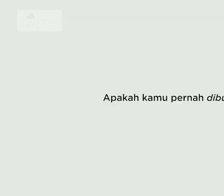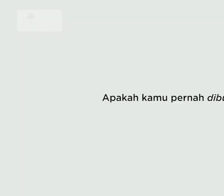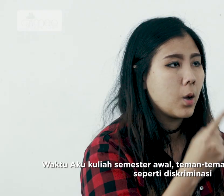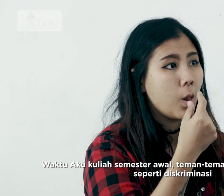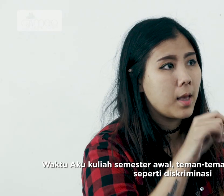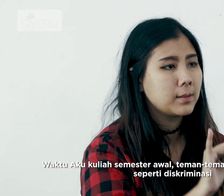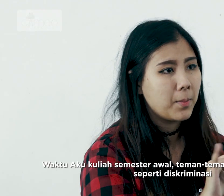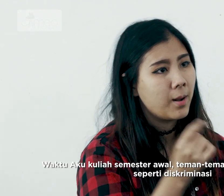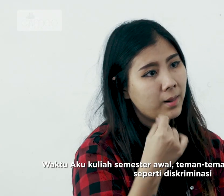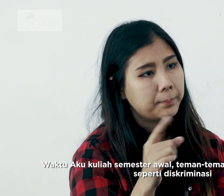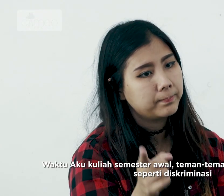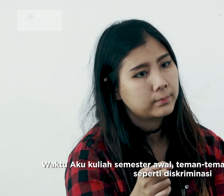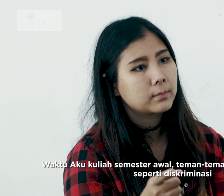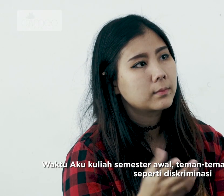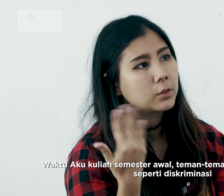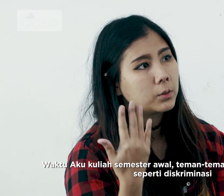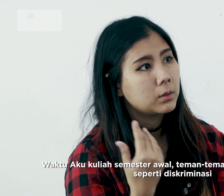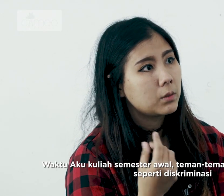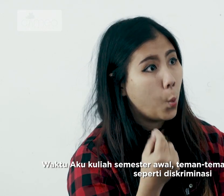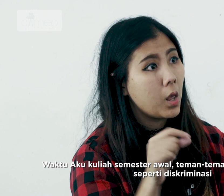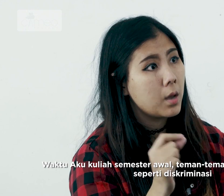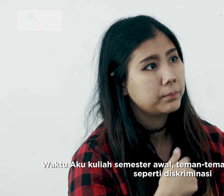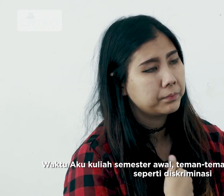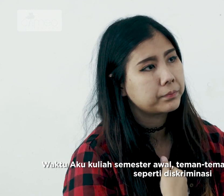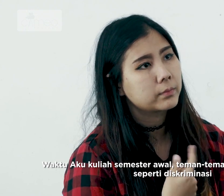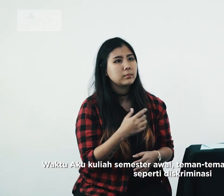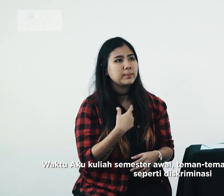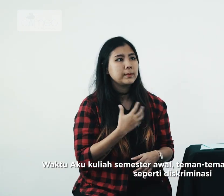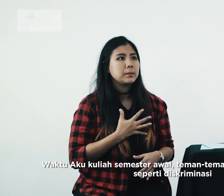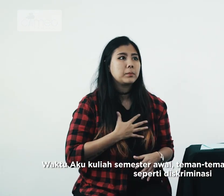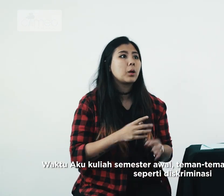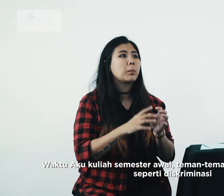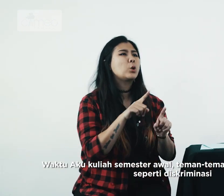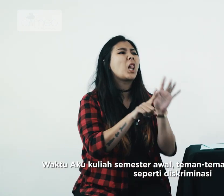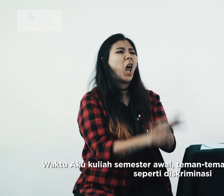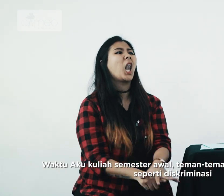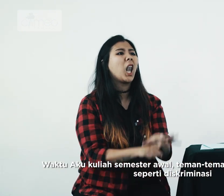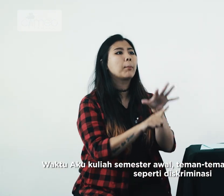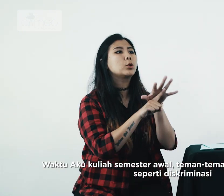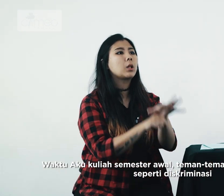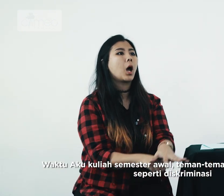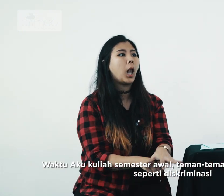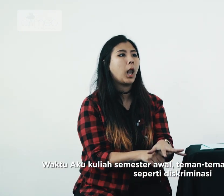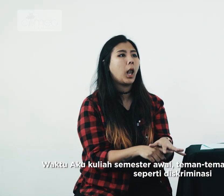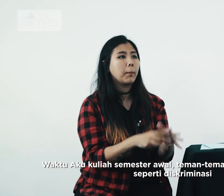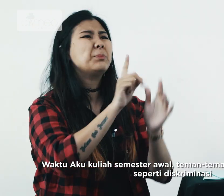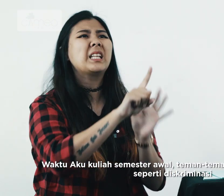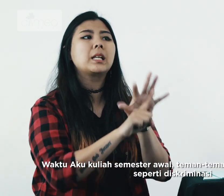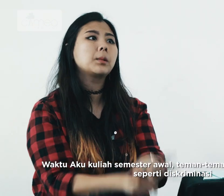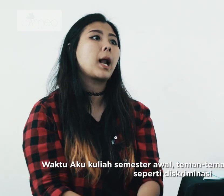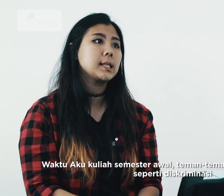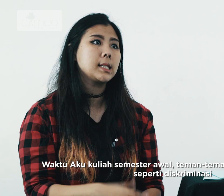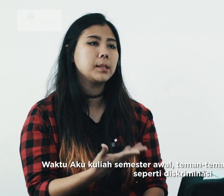In my first semester of college, my friends isolated me, like discriminate me.